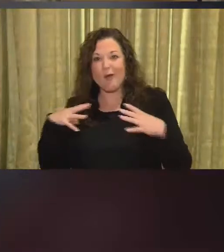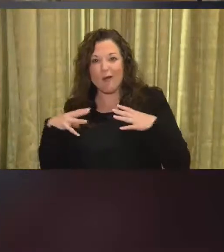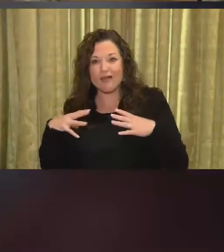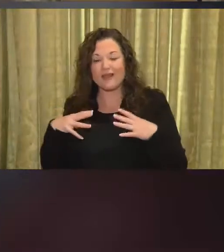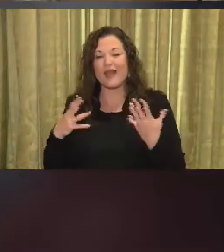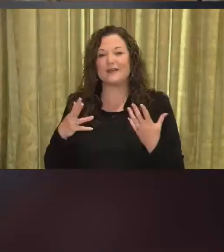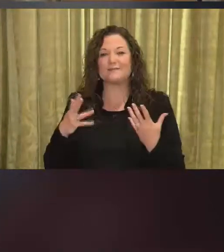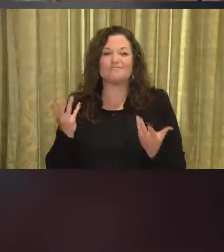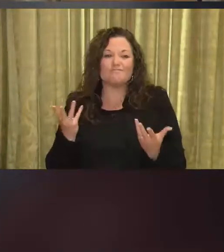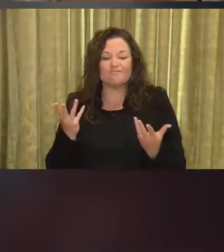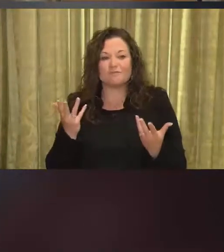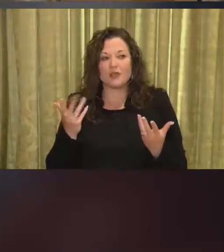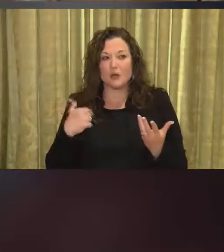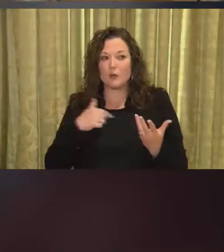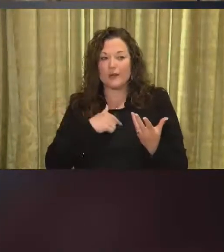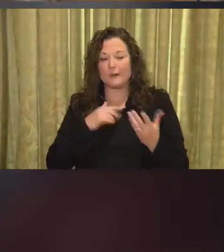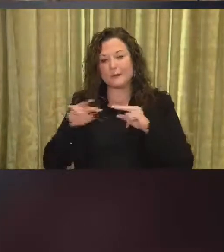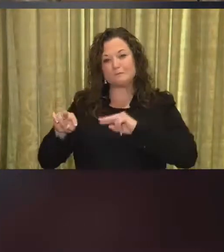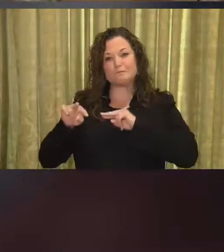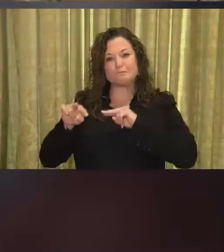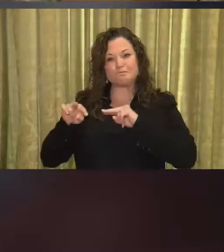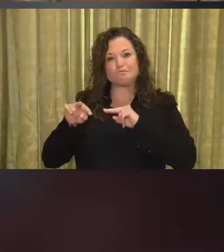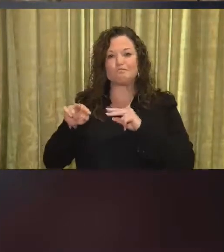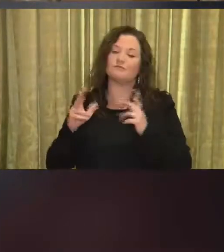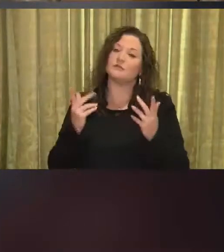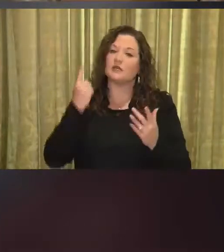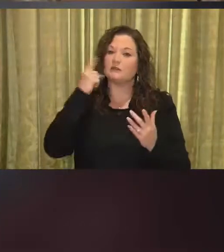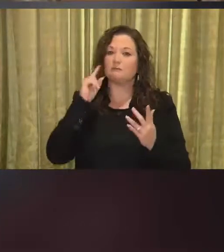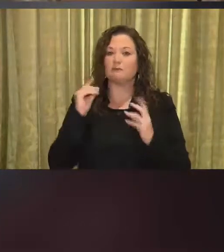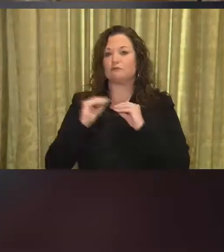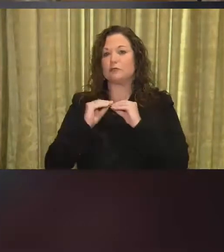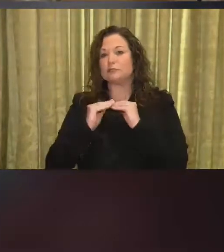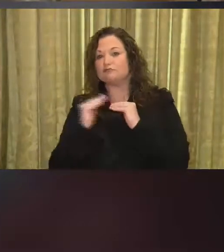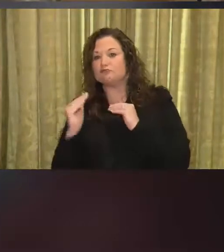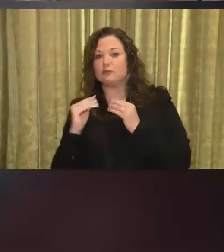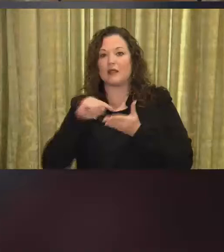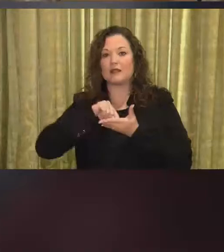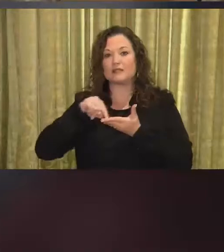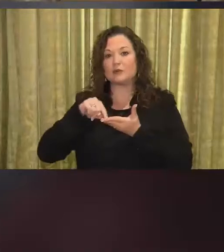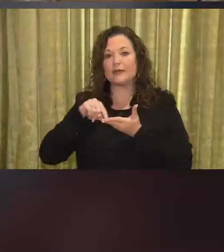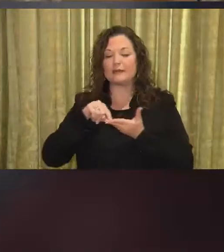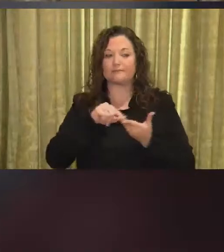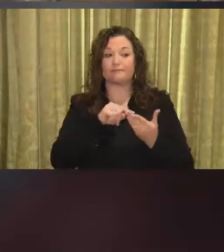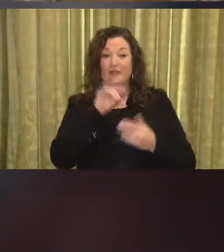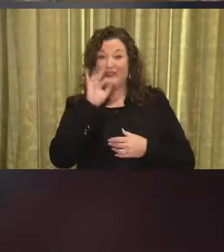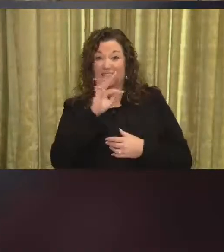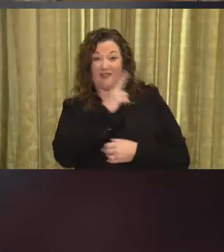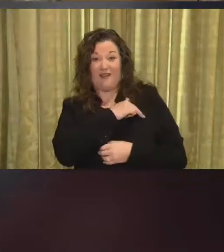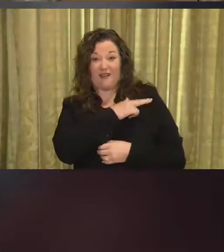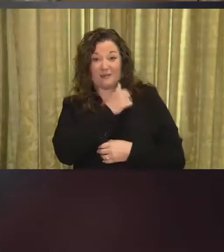so we'll stay tuned for the rest of the week, but the hospitalizations obviously